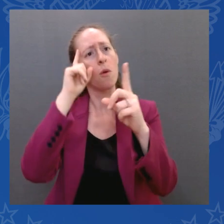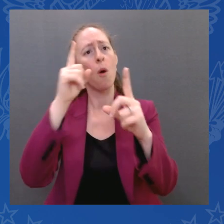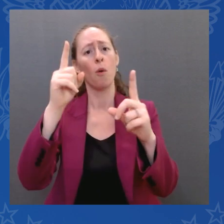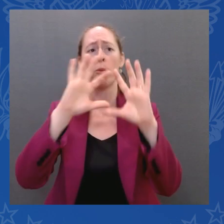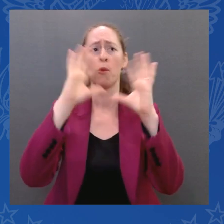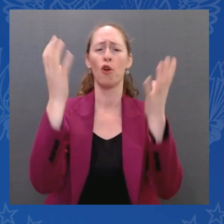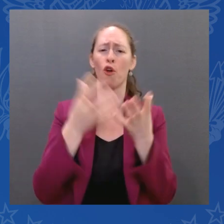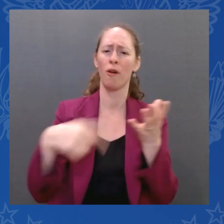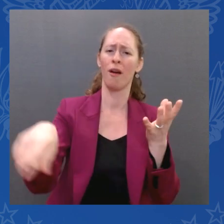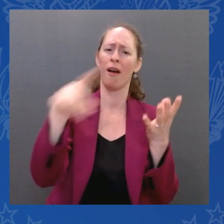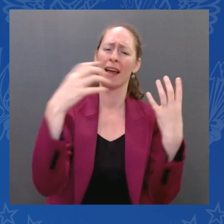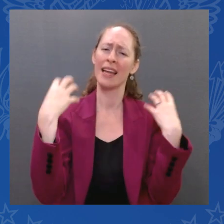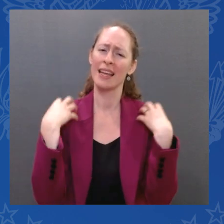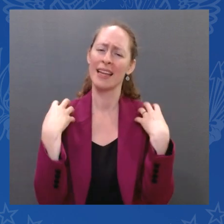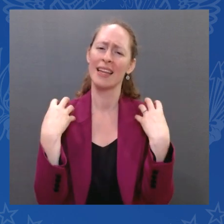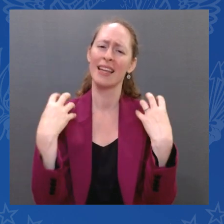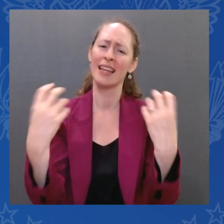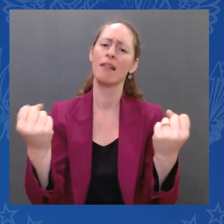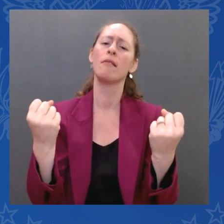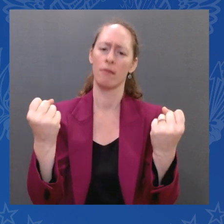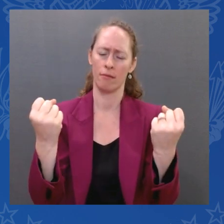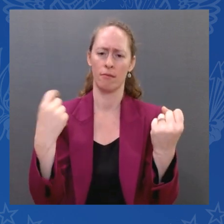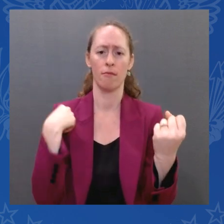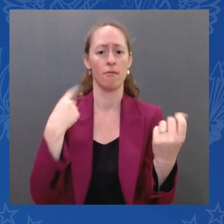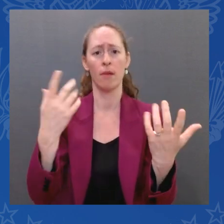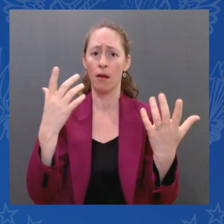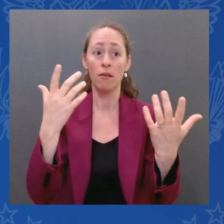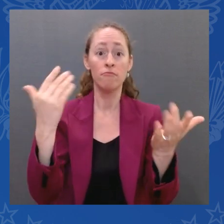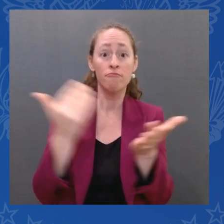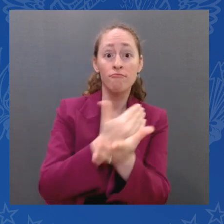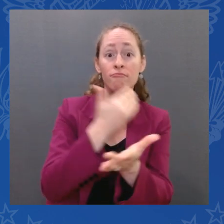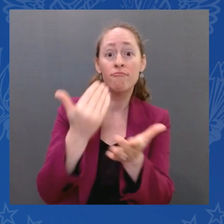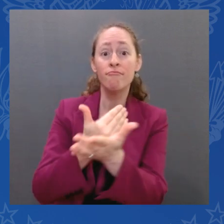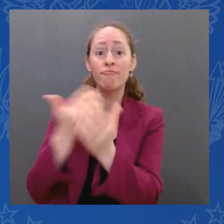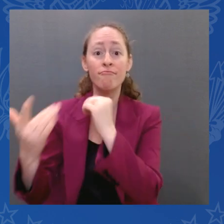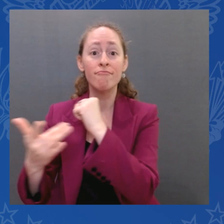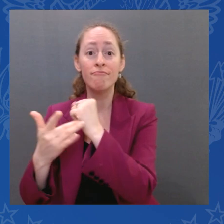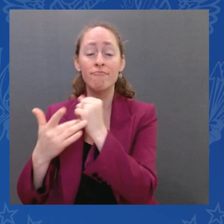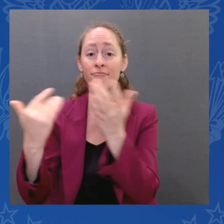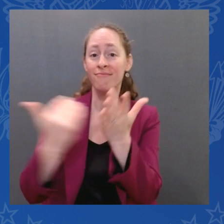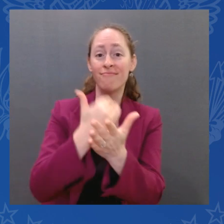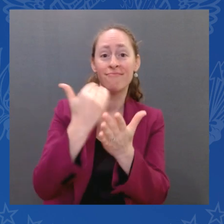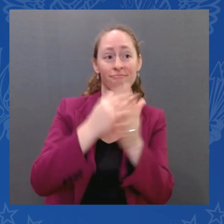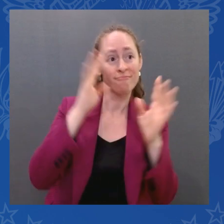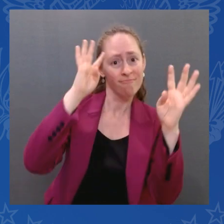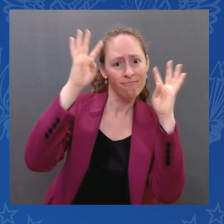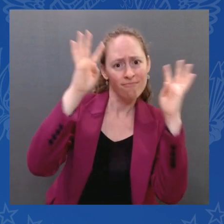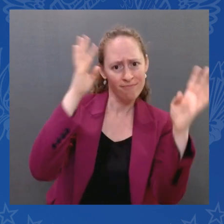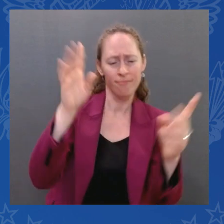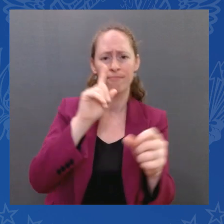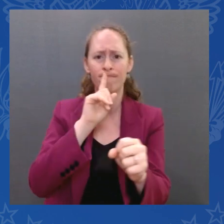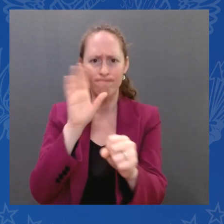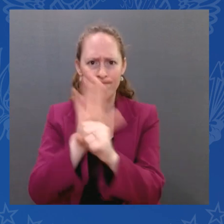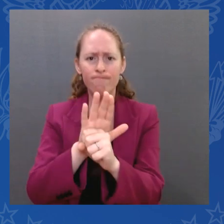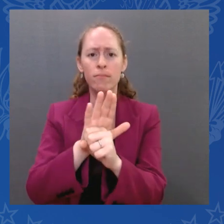Mr. President, you have been a true friend, (speaks Hebrew), and staunch supporter of Israel